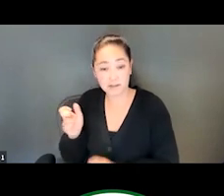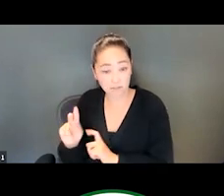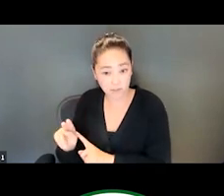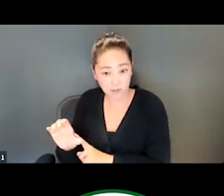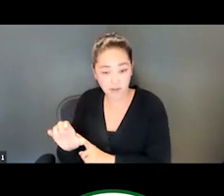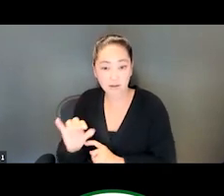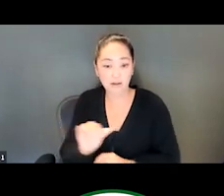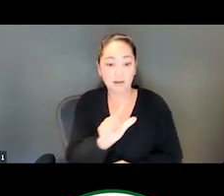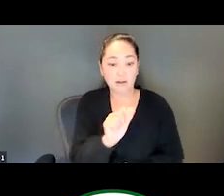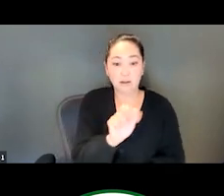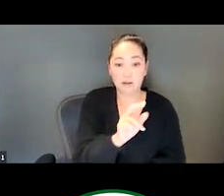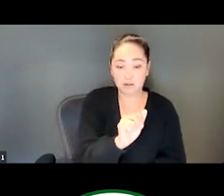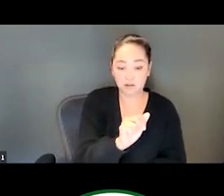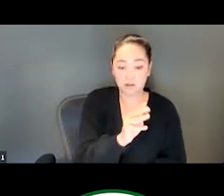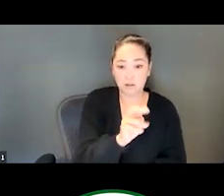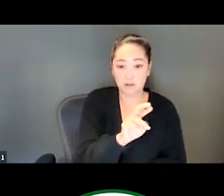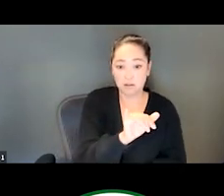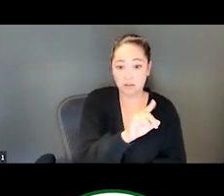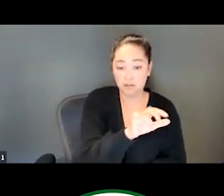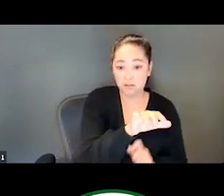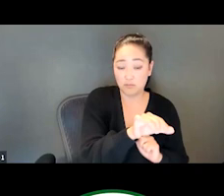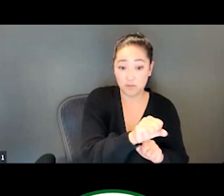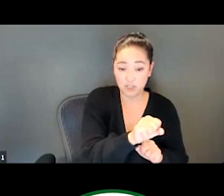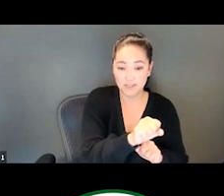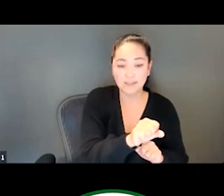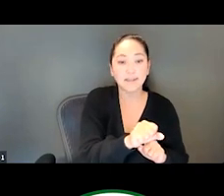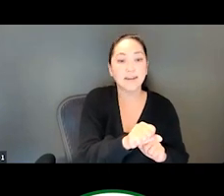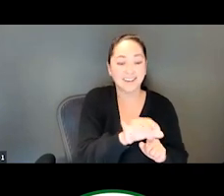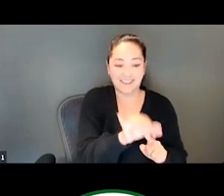visitors. And we know that accessibility isn't a one-time thing.